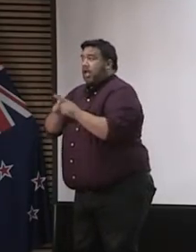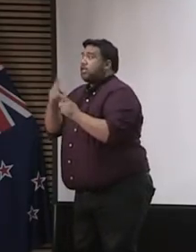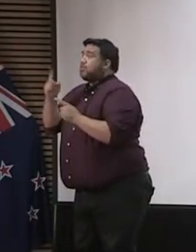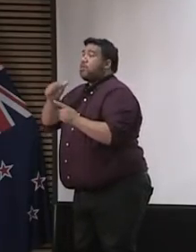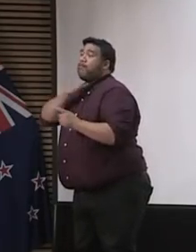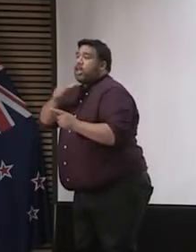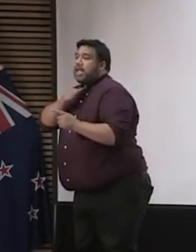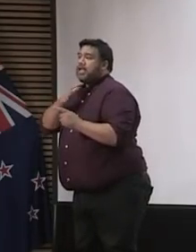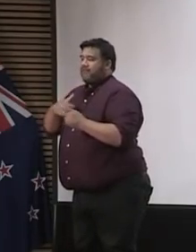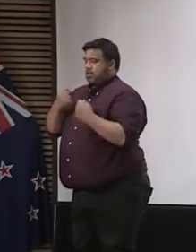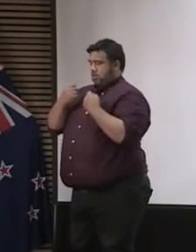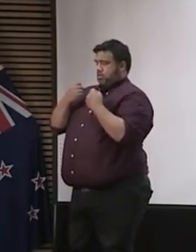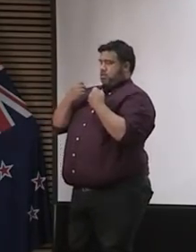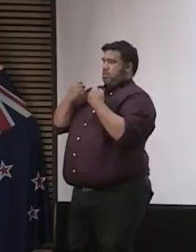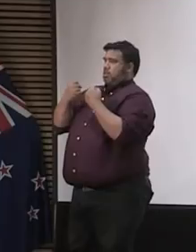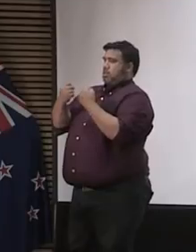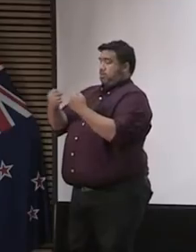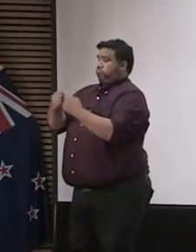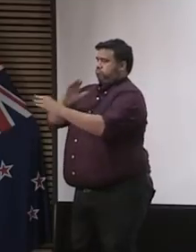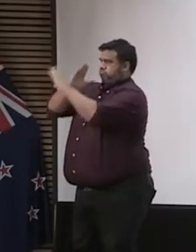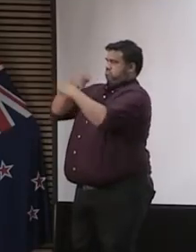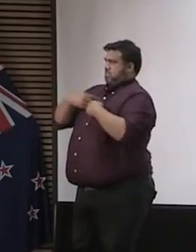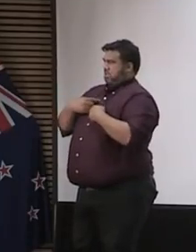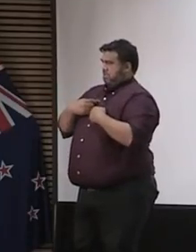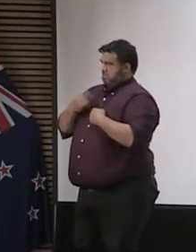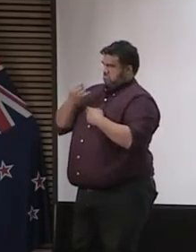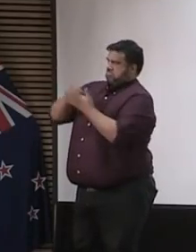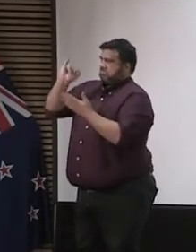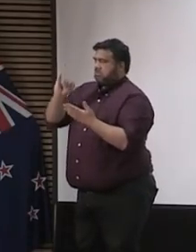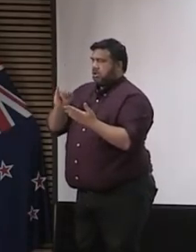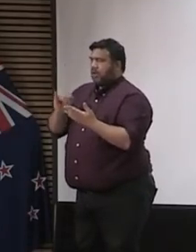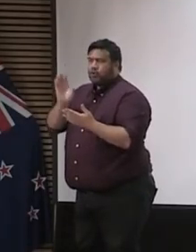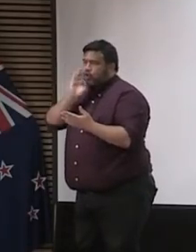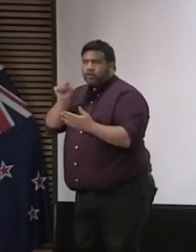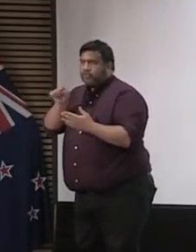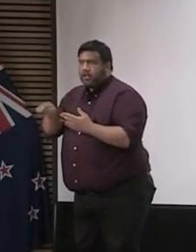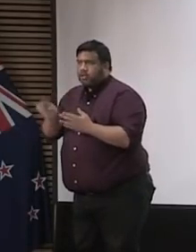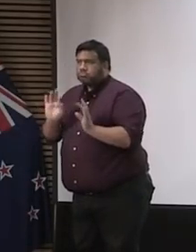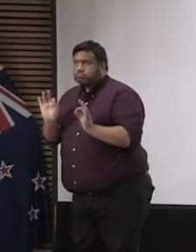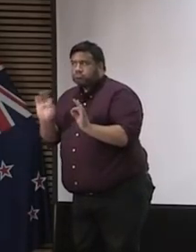I know the intent has beento look after communities soas long as - there is reallyjust a not overstepping themark there. There is a way tofind a way through.